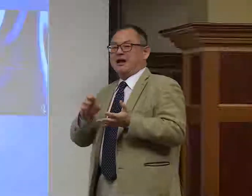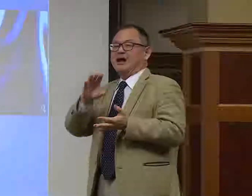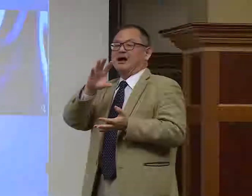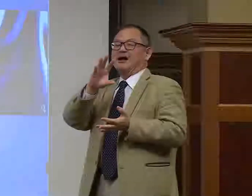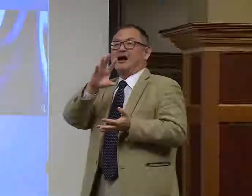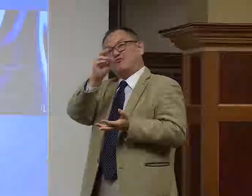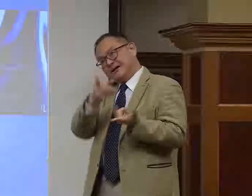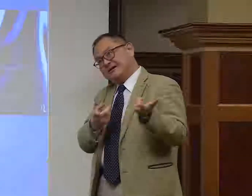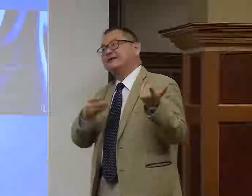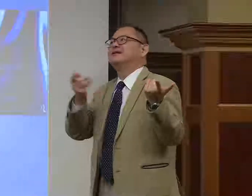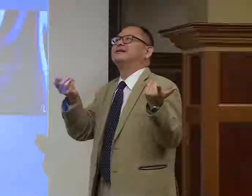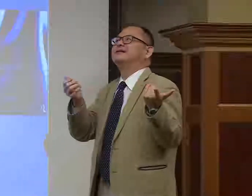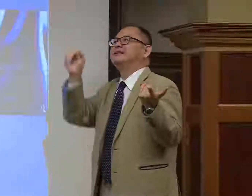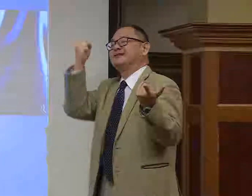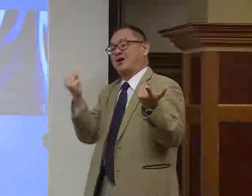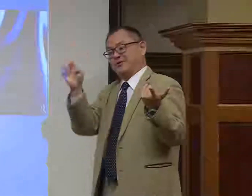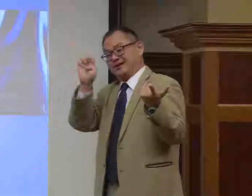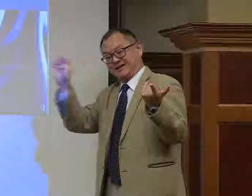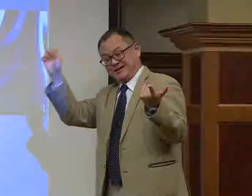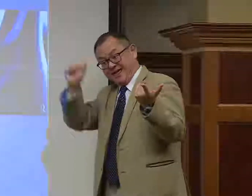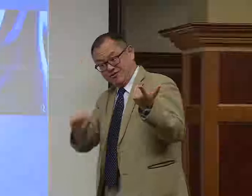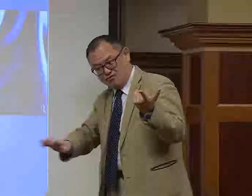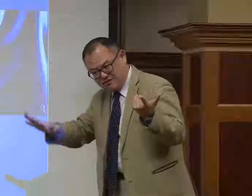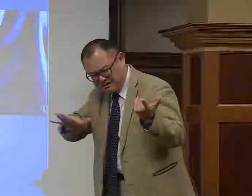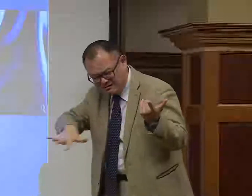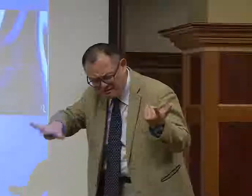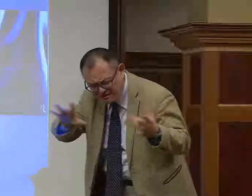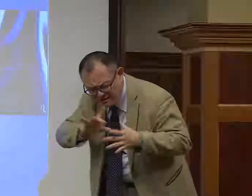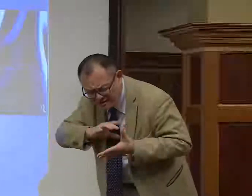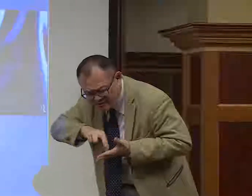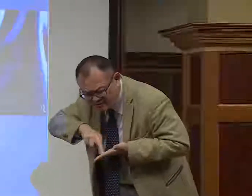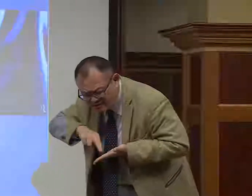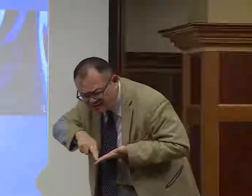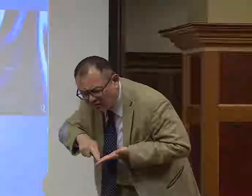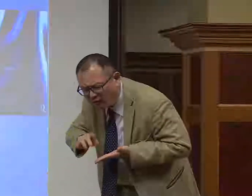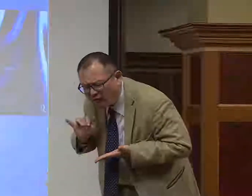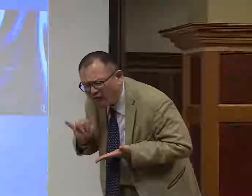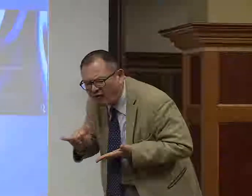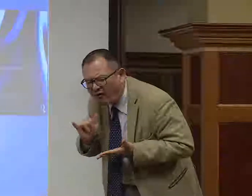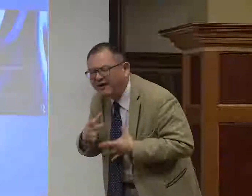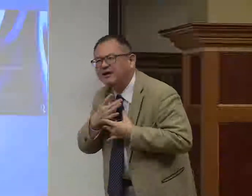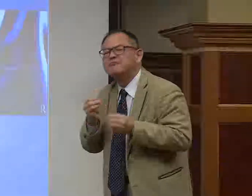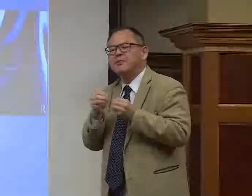And then I also did some research in Southeast Asia,